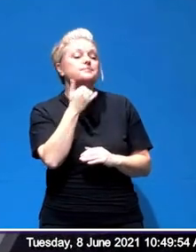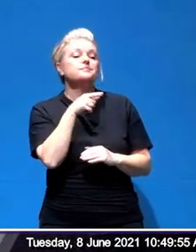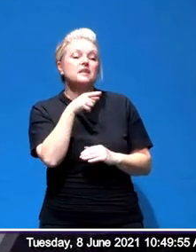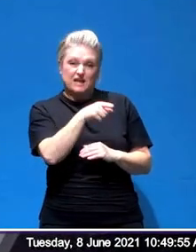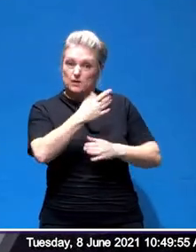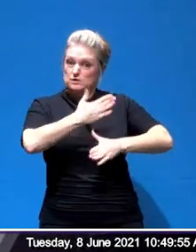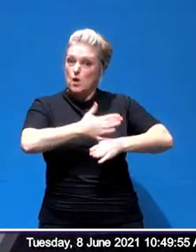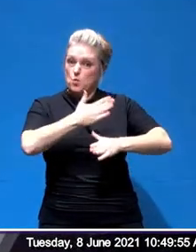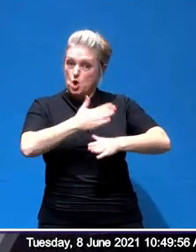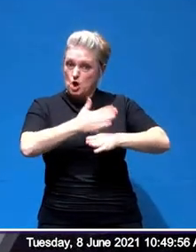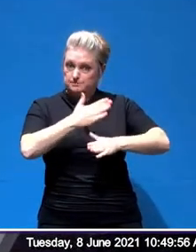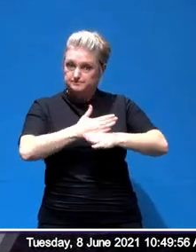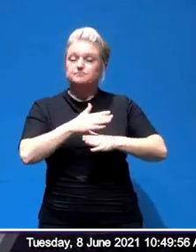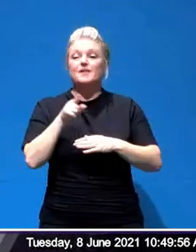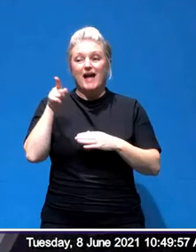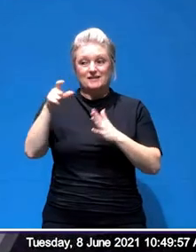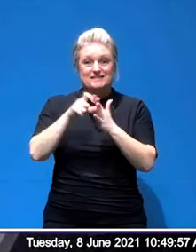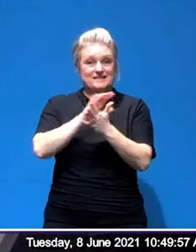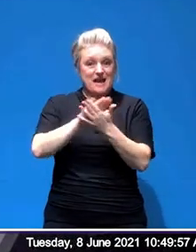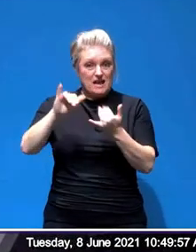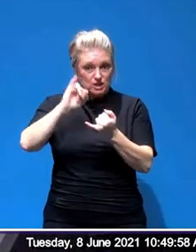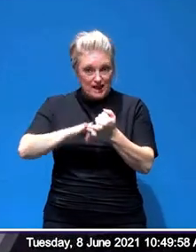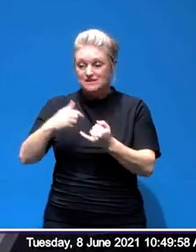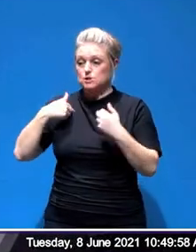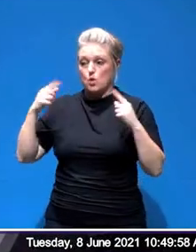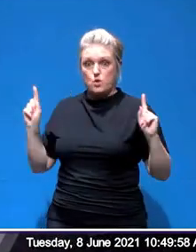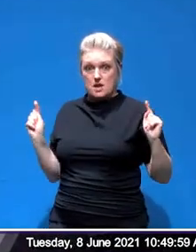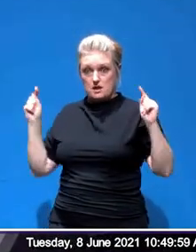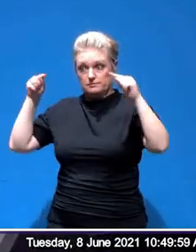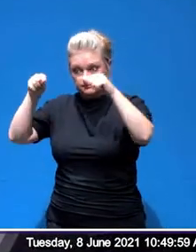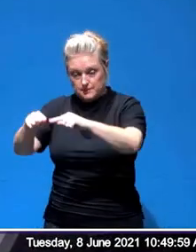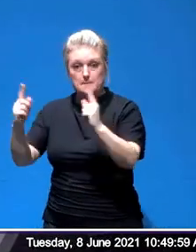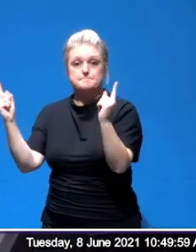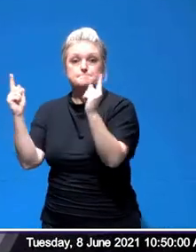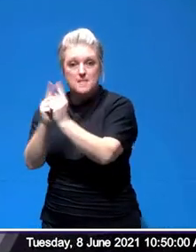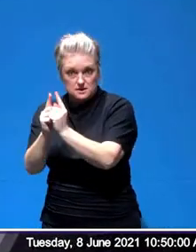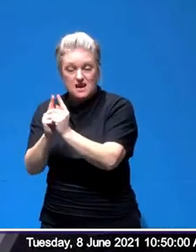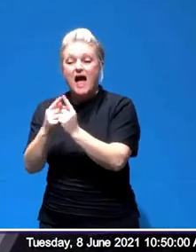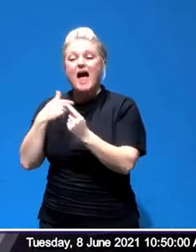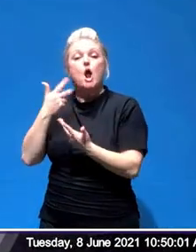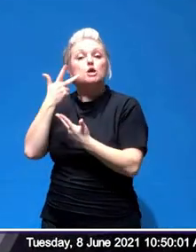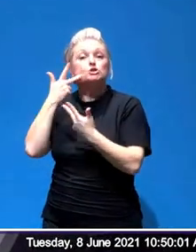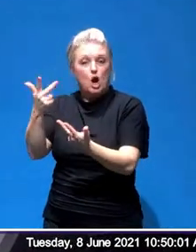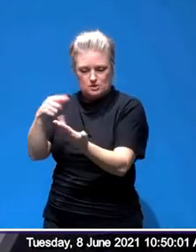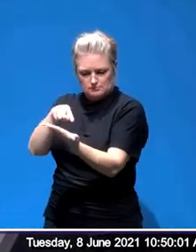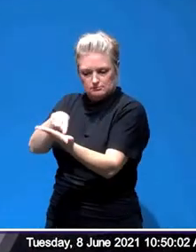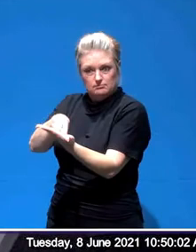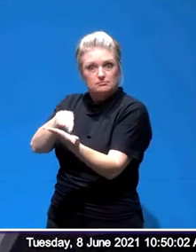I drove to the DHS office where Wayne worked and showed him the photographs I had taken of Daniel's bruises.